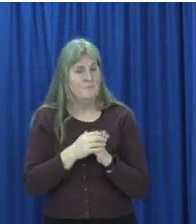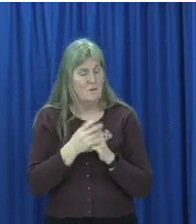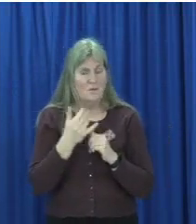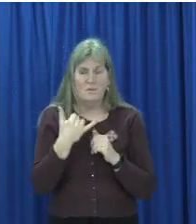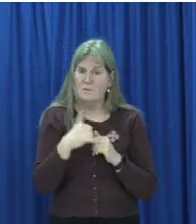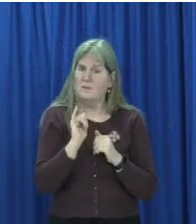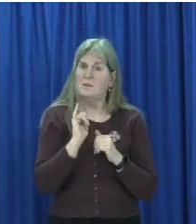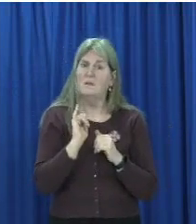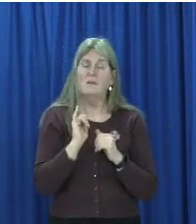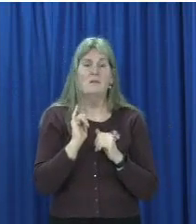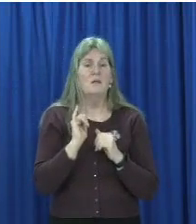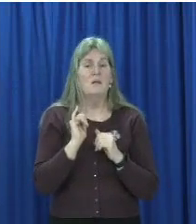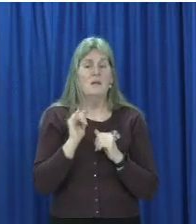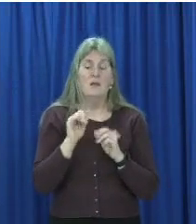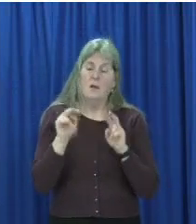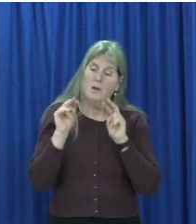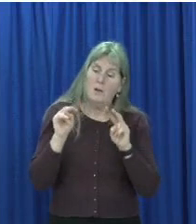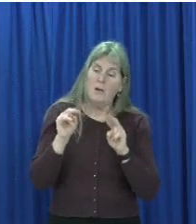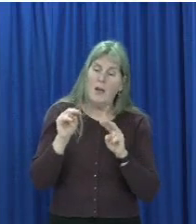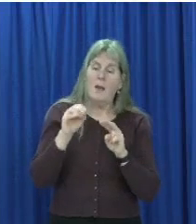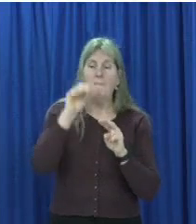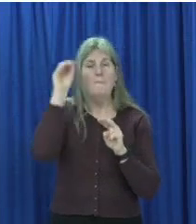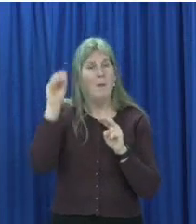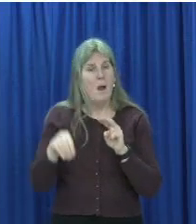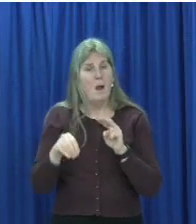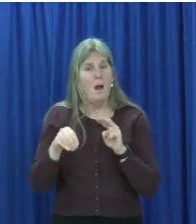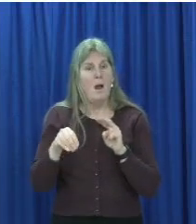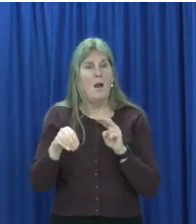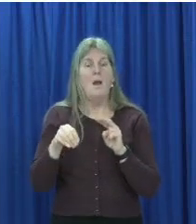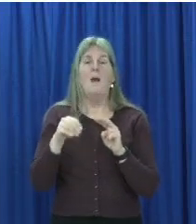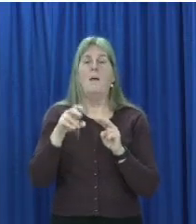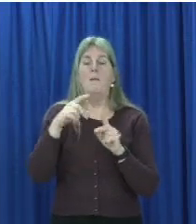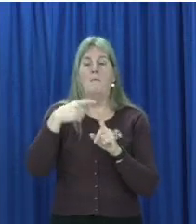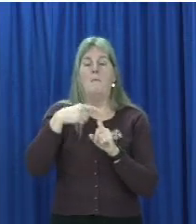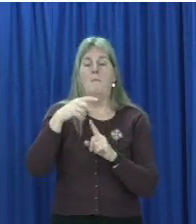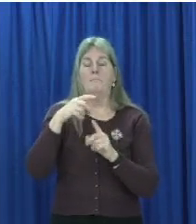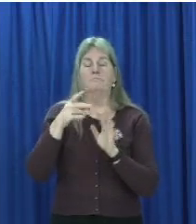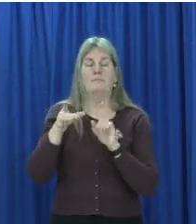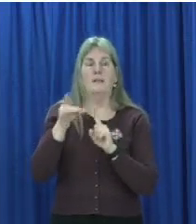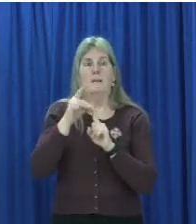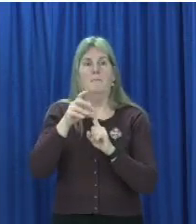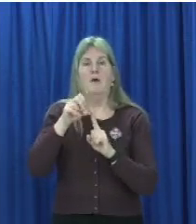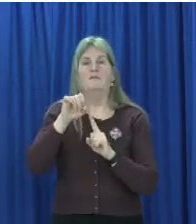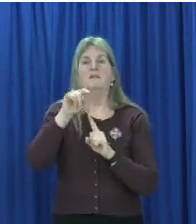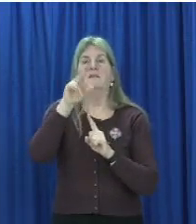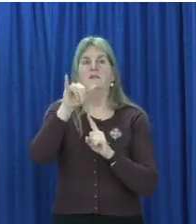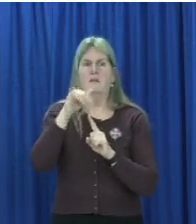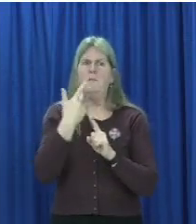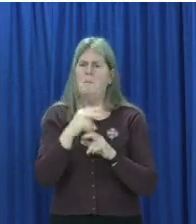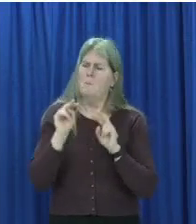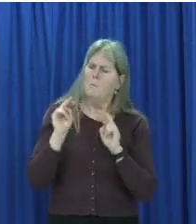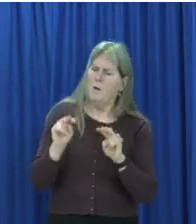the percent positivity. This has been a risk indicator we've been following for quite a long time. We would like to see it